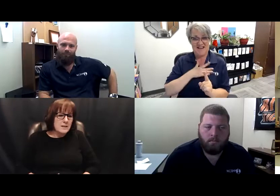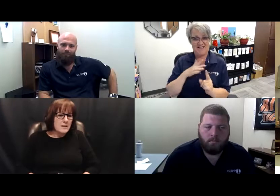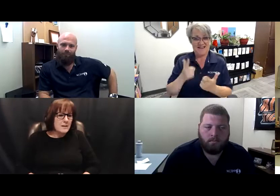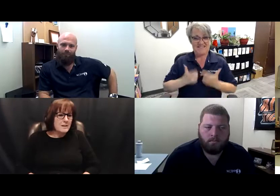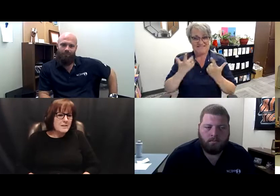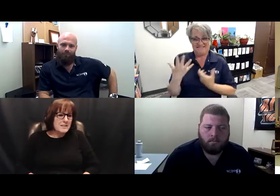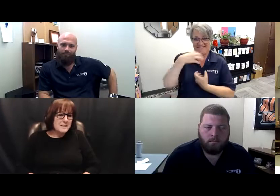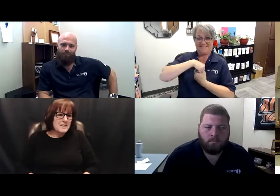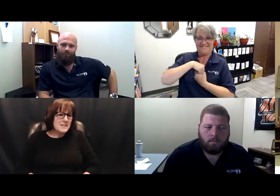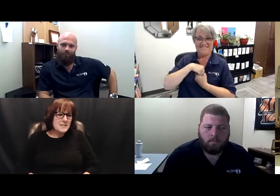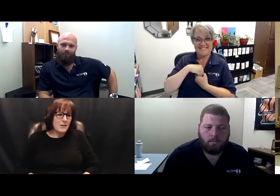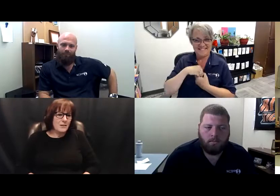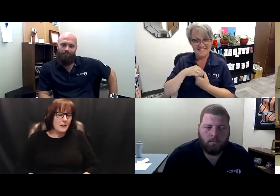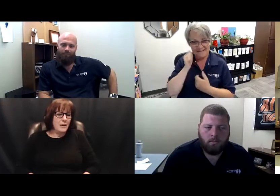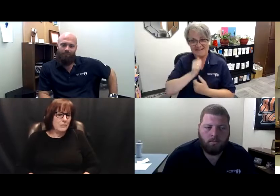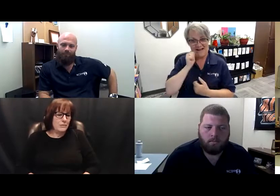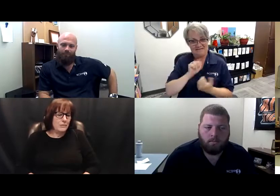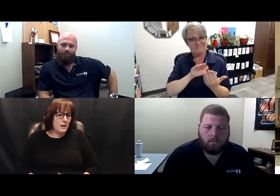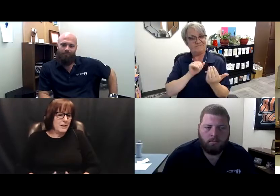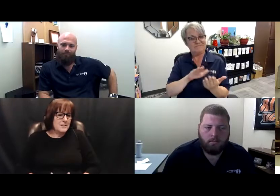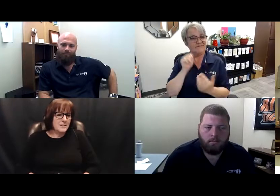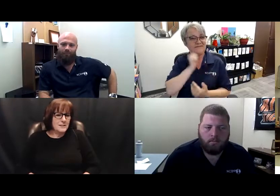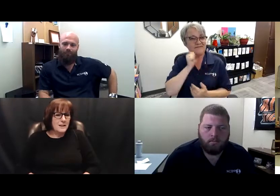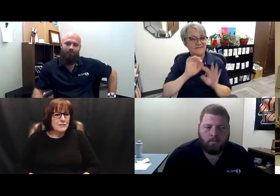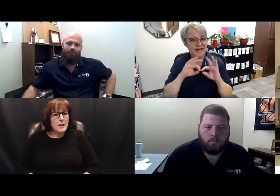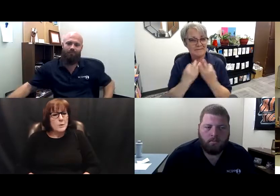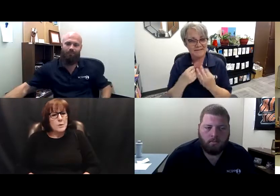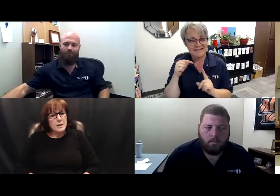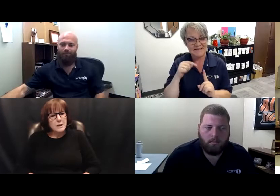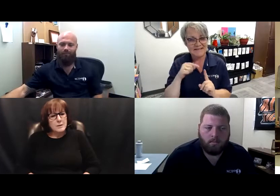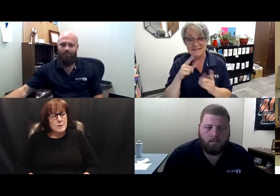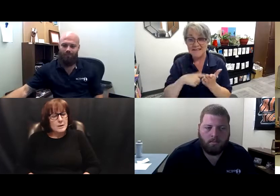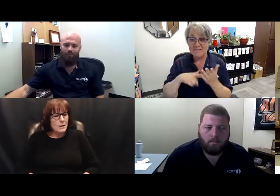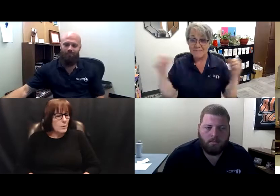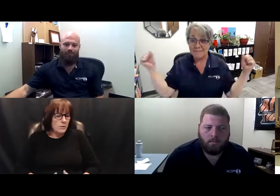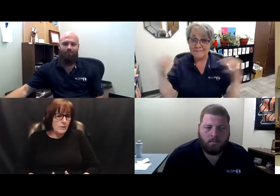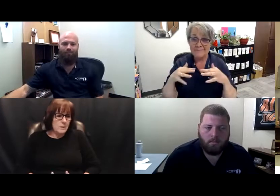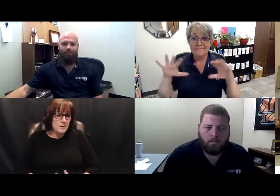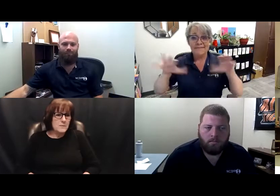It's our life right. Every day we we are with family